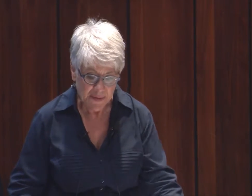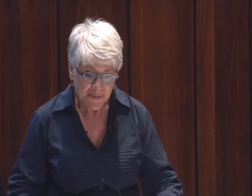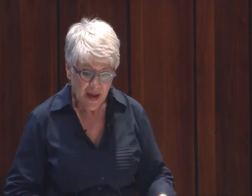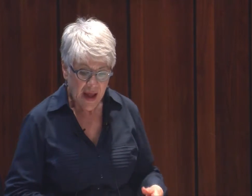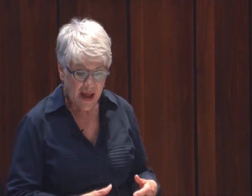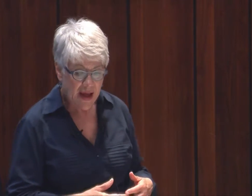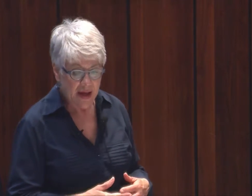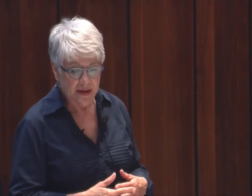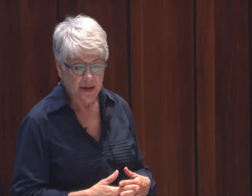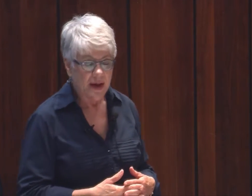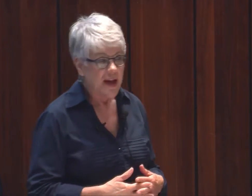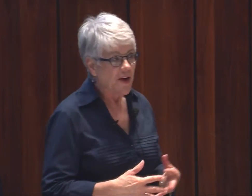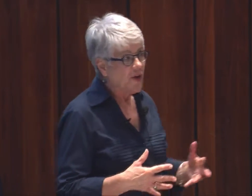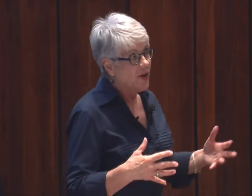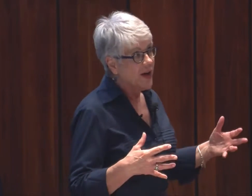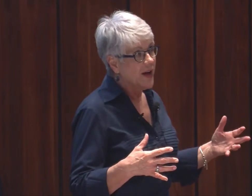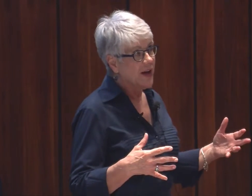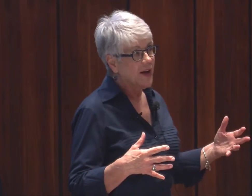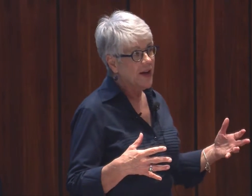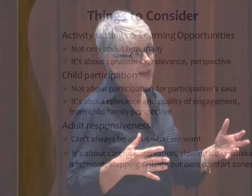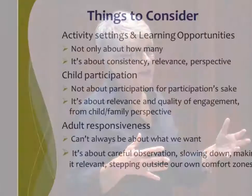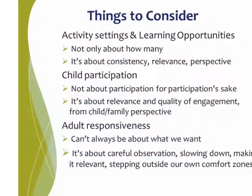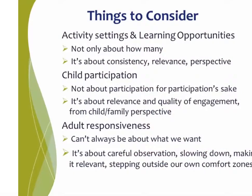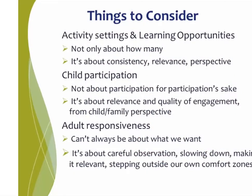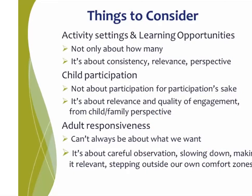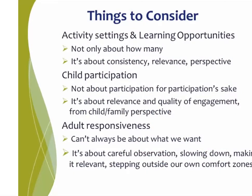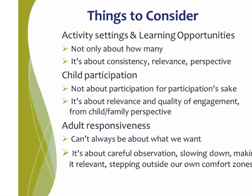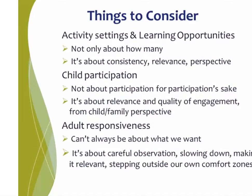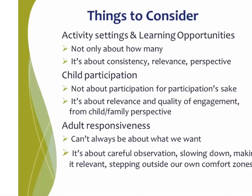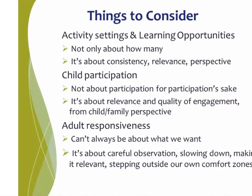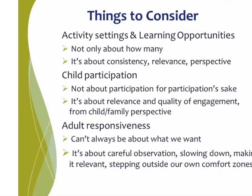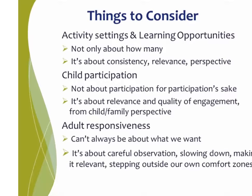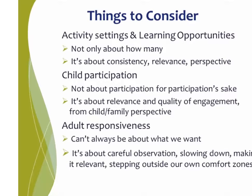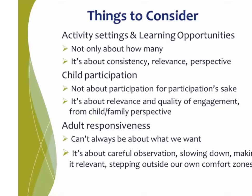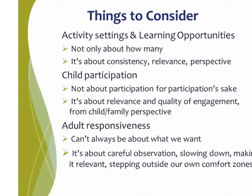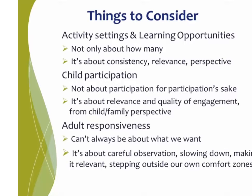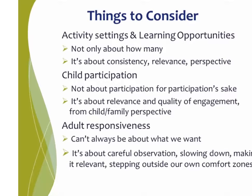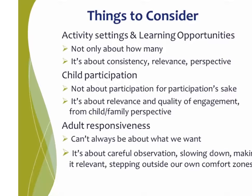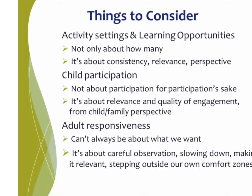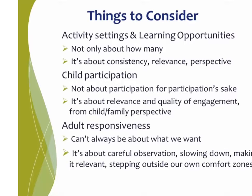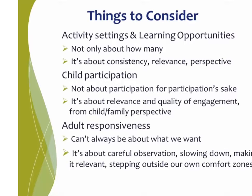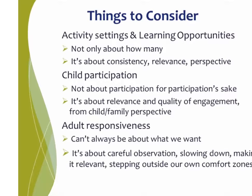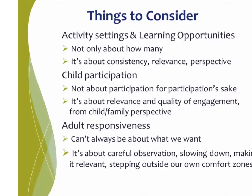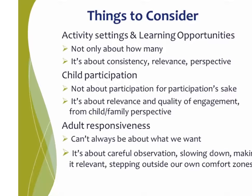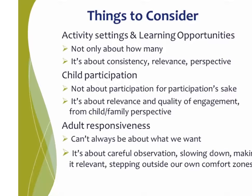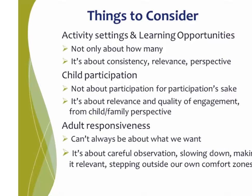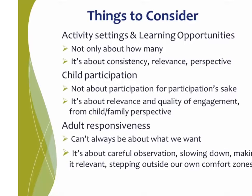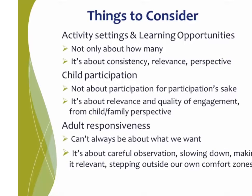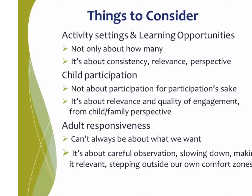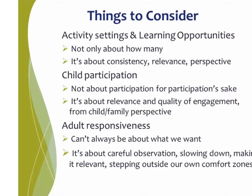and our responsiveness can't always be about what we want.